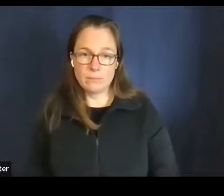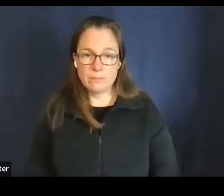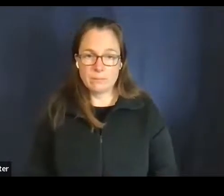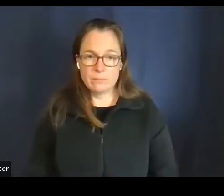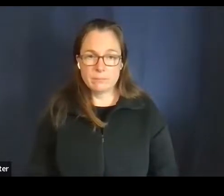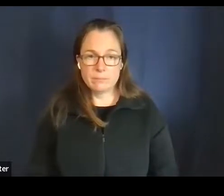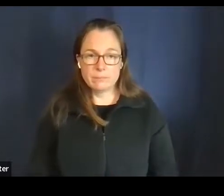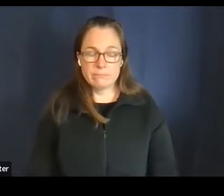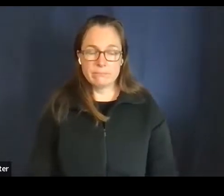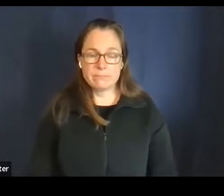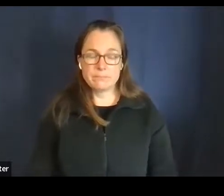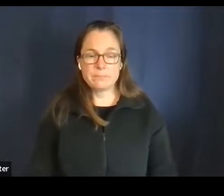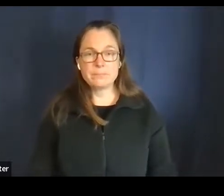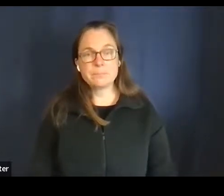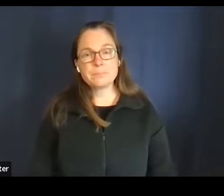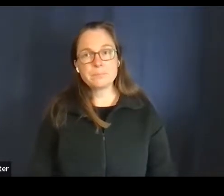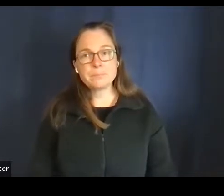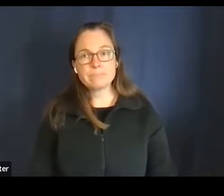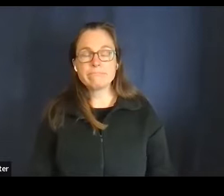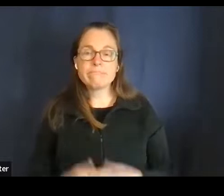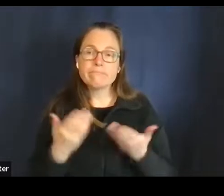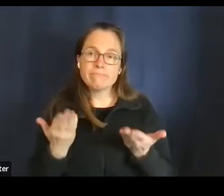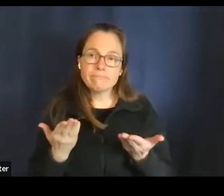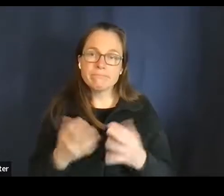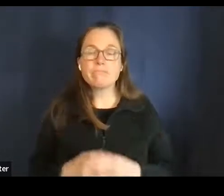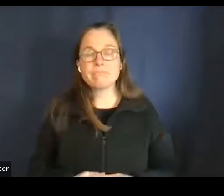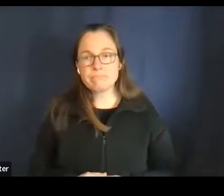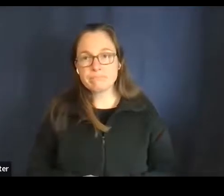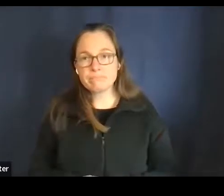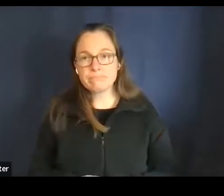You know, there's nothing that guarantees